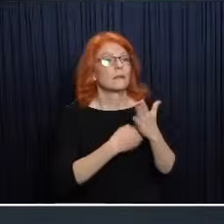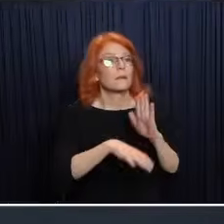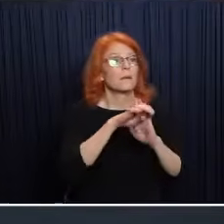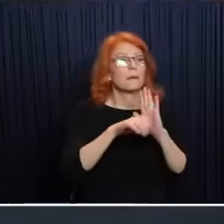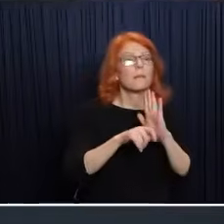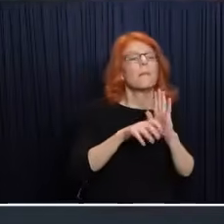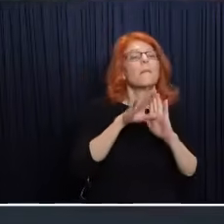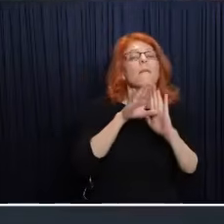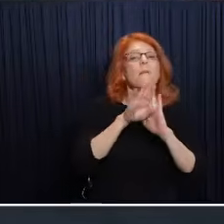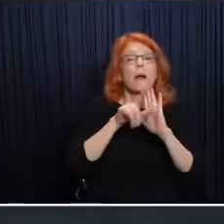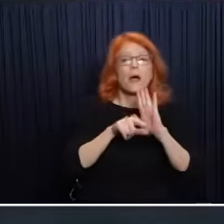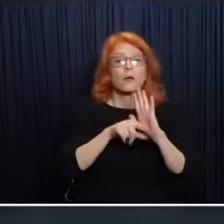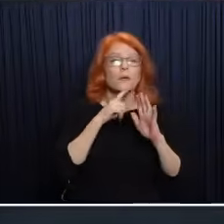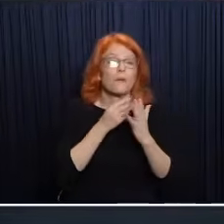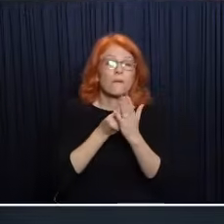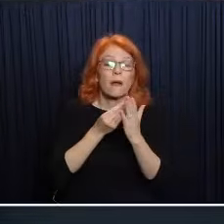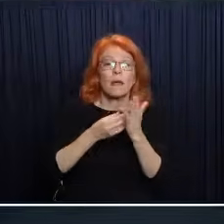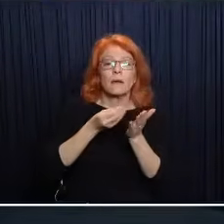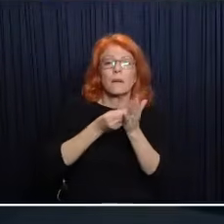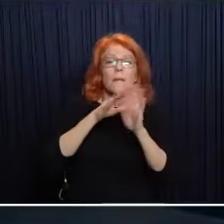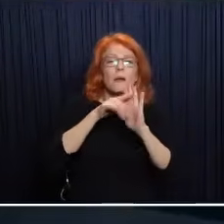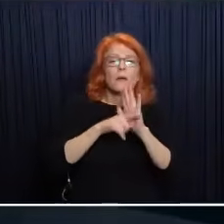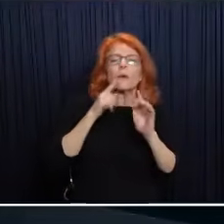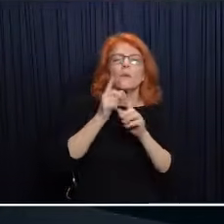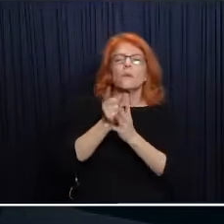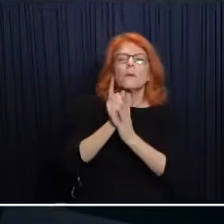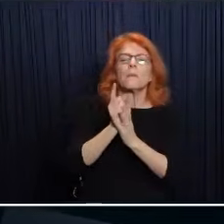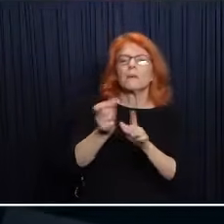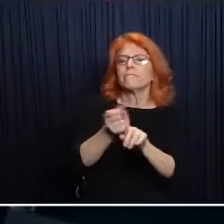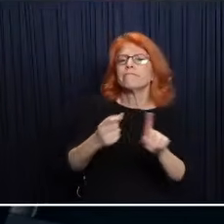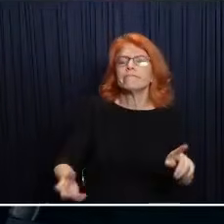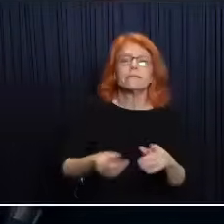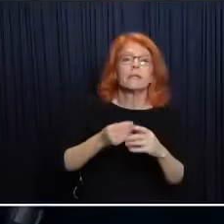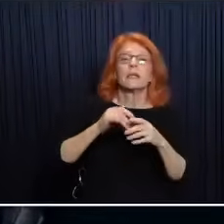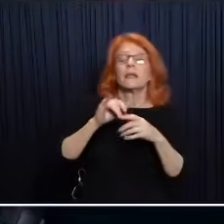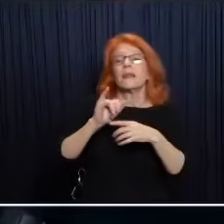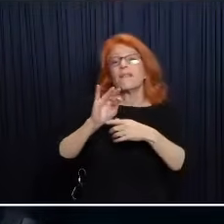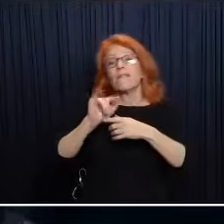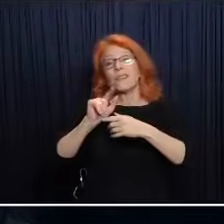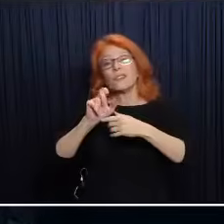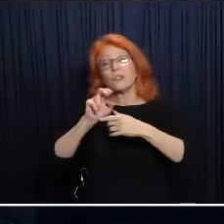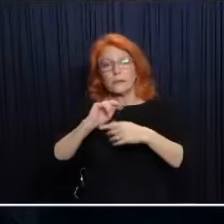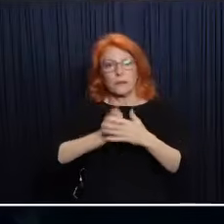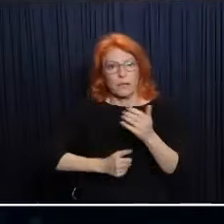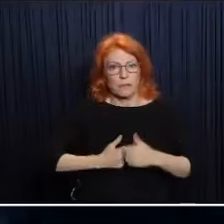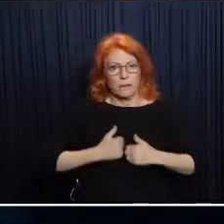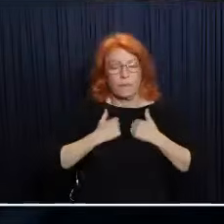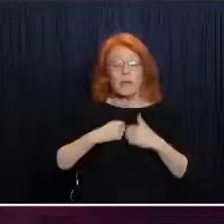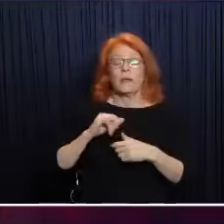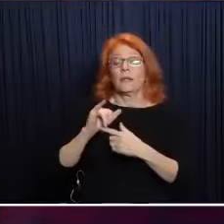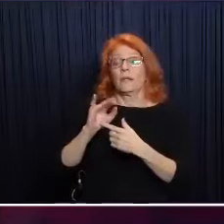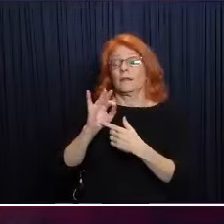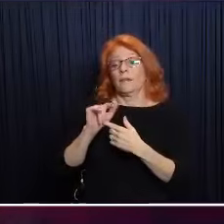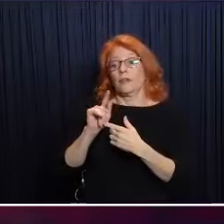FREE MARKET SYSTEM. MR. TROBOUGH, YOU TALKED ABOUT YOUR ECONOMIC AND FINANCIAL BACKGROUND. DIG IN DEEPLY.